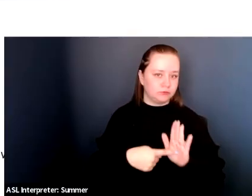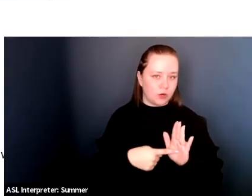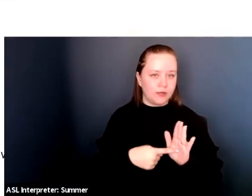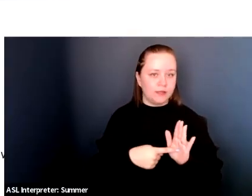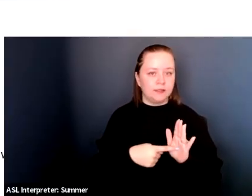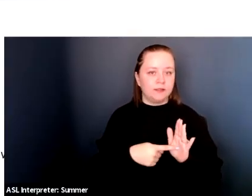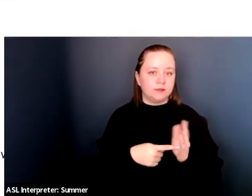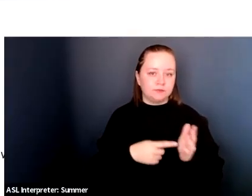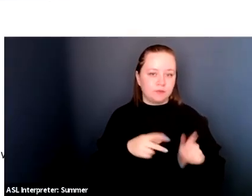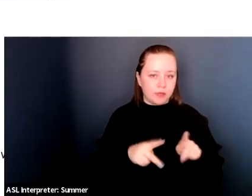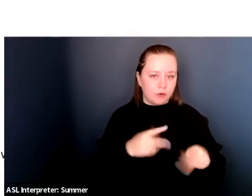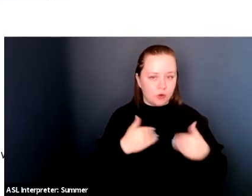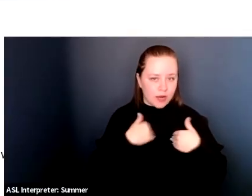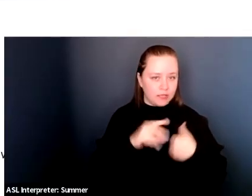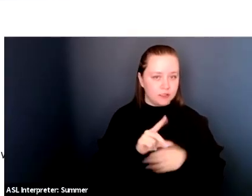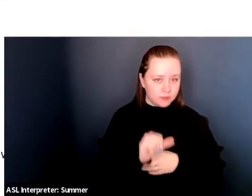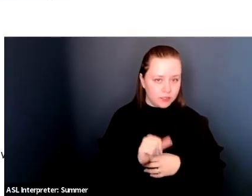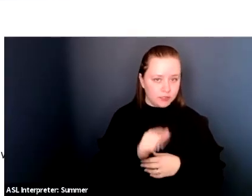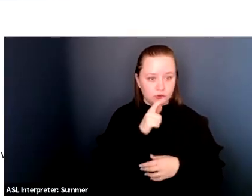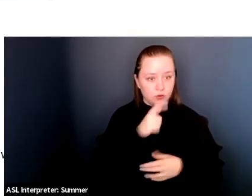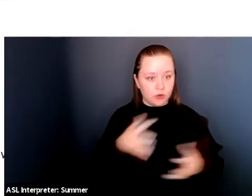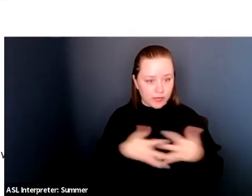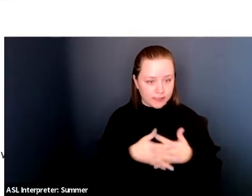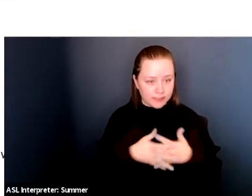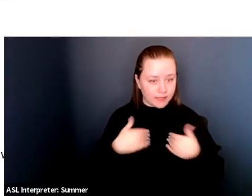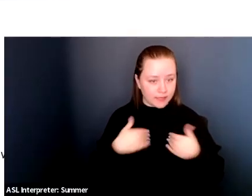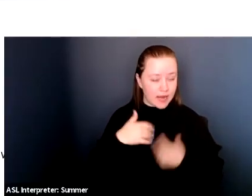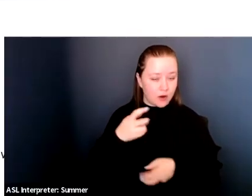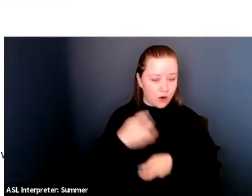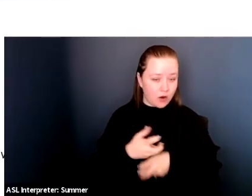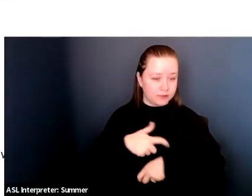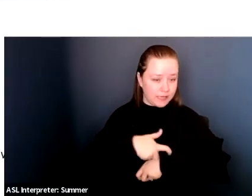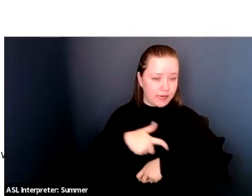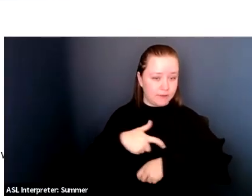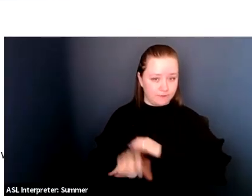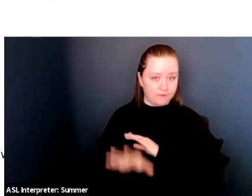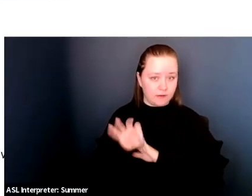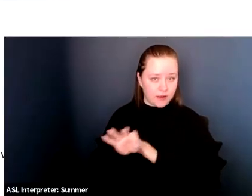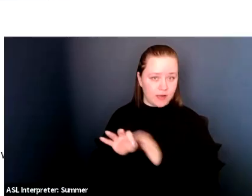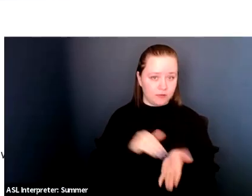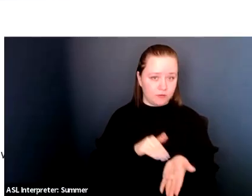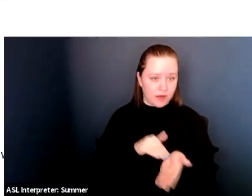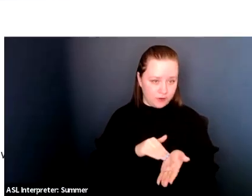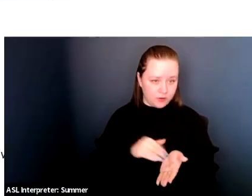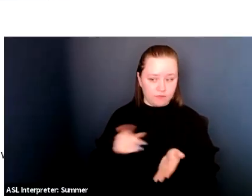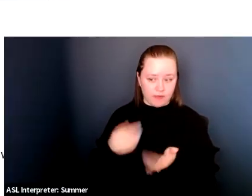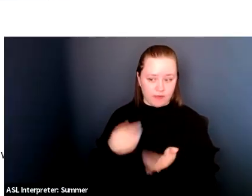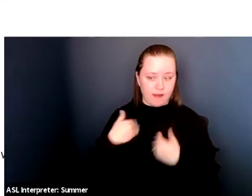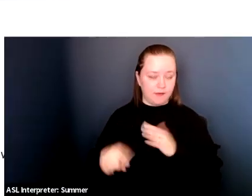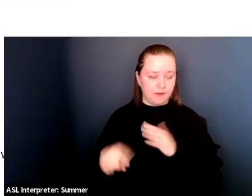that they had reported a fair amount of difficulty finding a provider, often the provider had negative reactions to pregnancy,